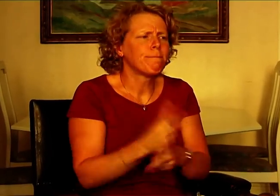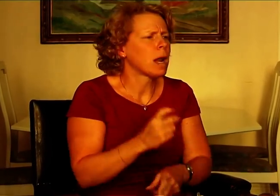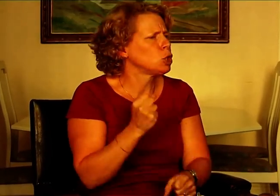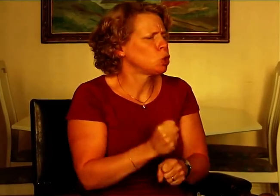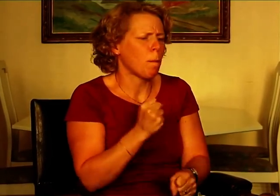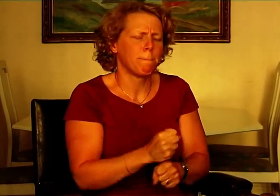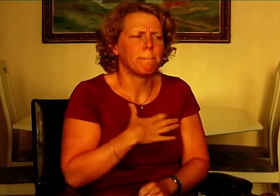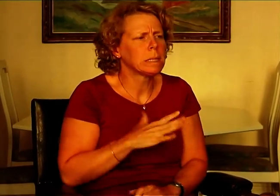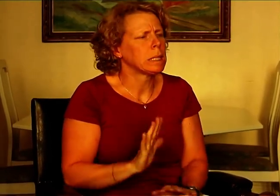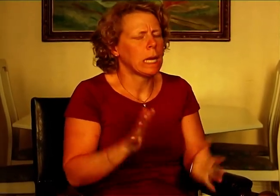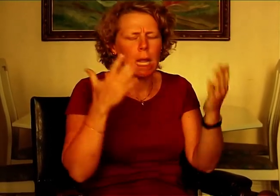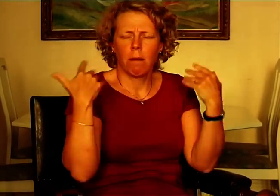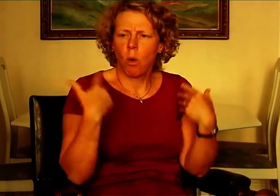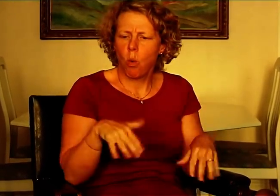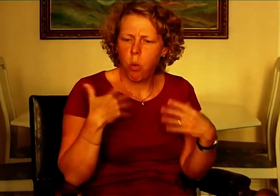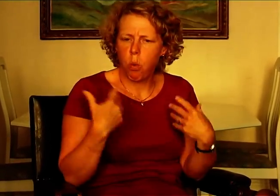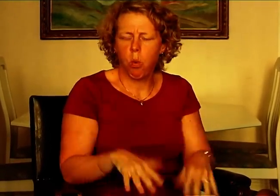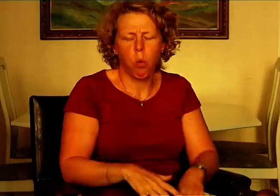hardest thing I've done in my entire life.